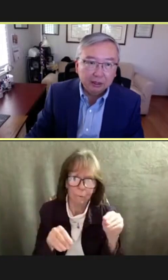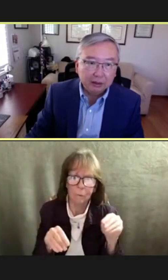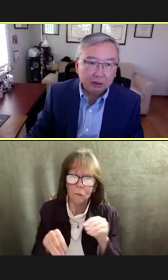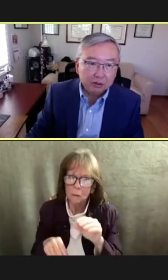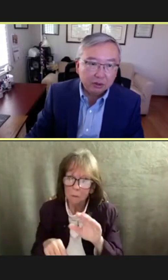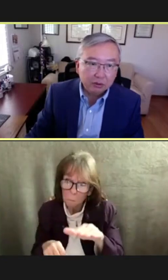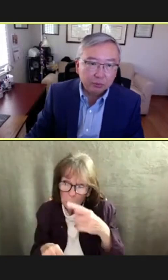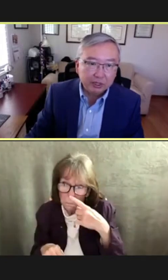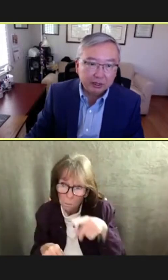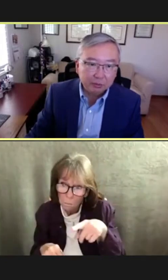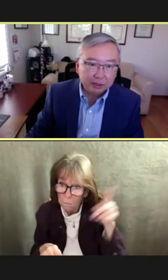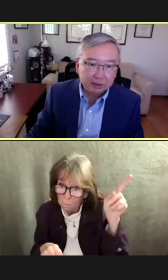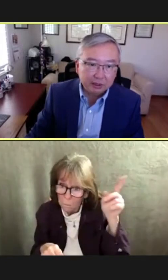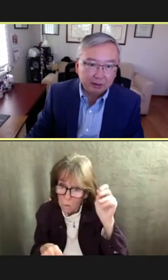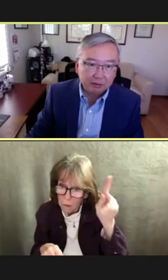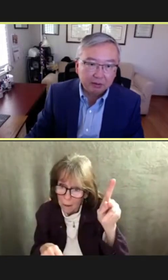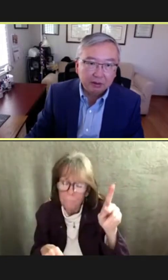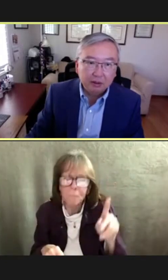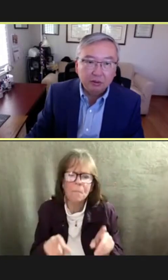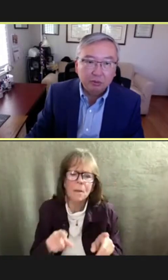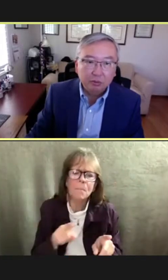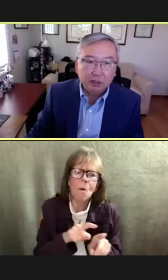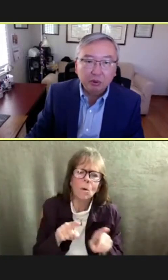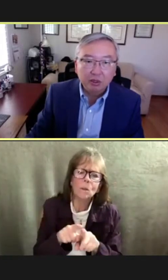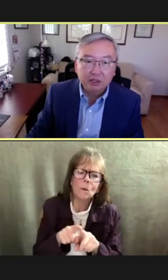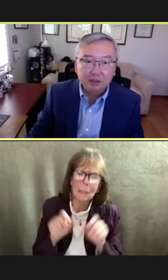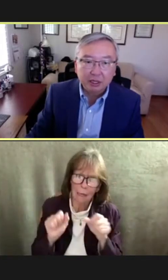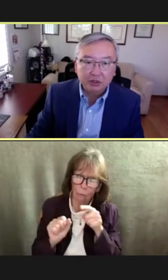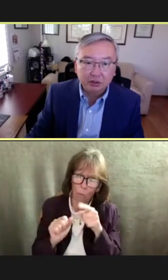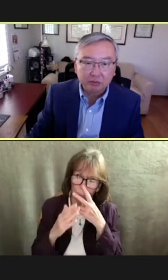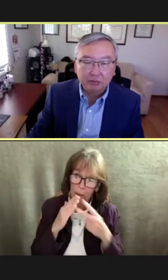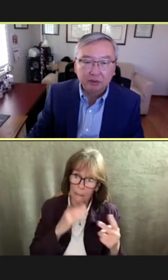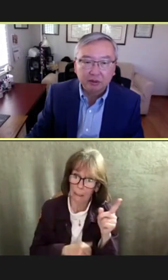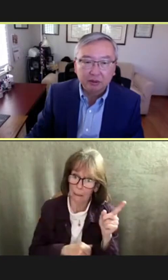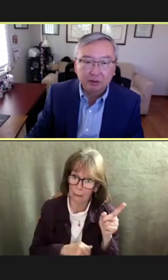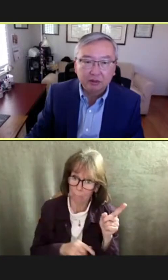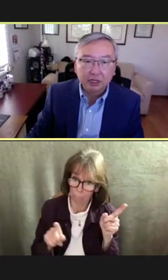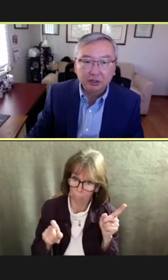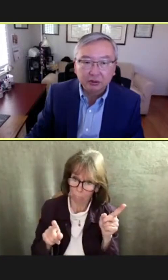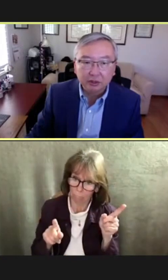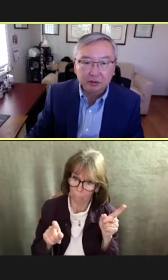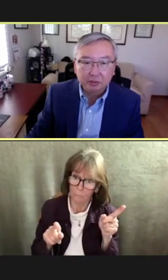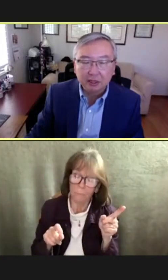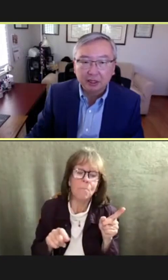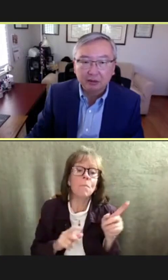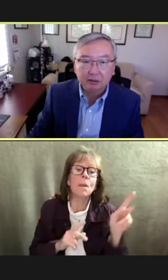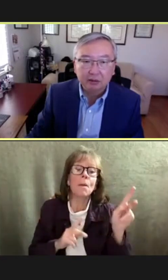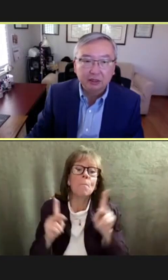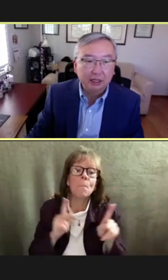And also, predictability. People on the spectrum, generally speaking,